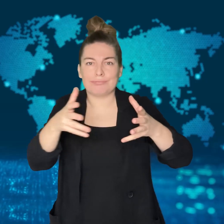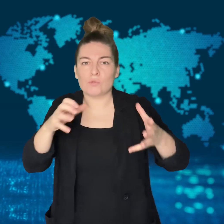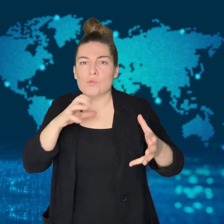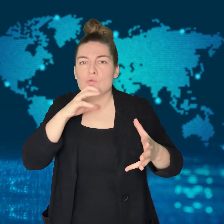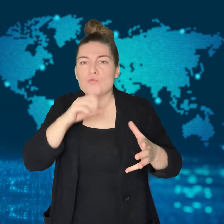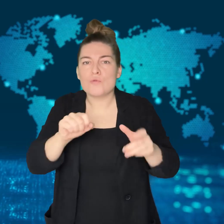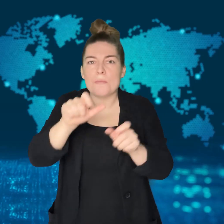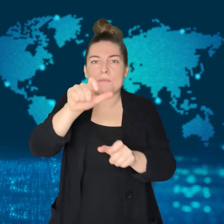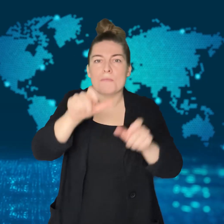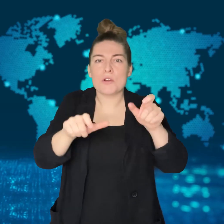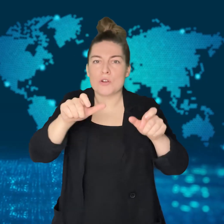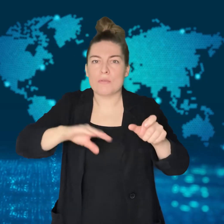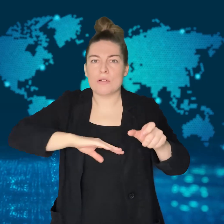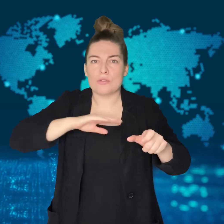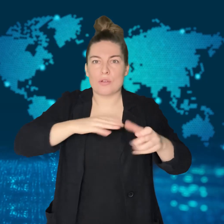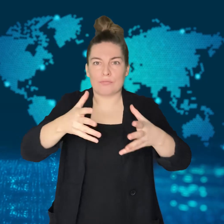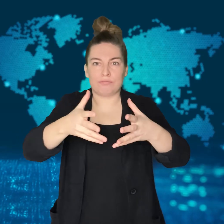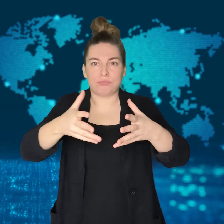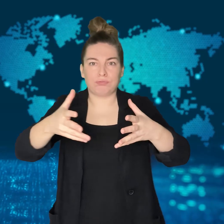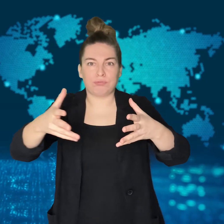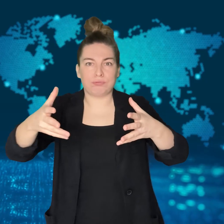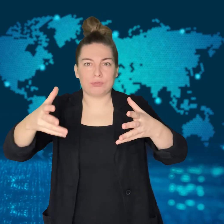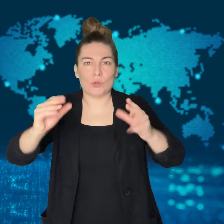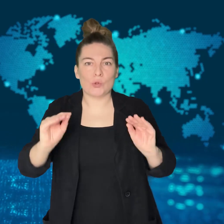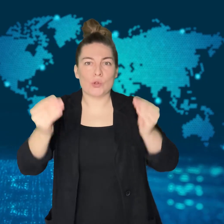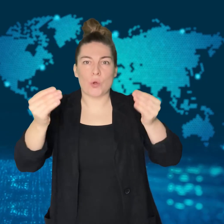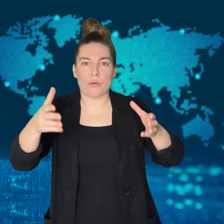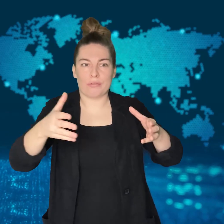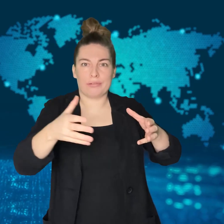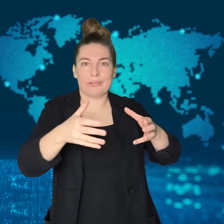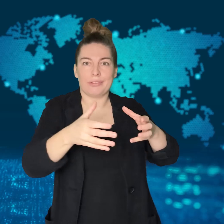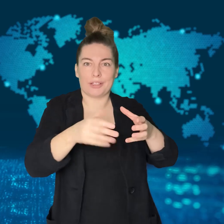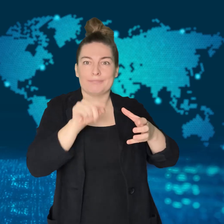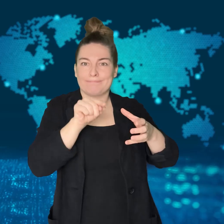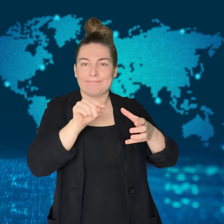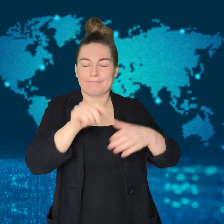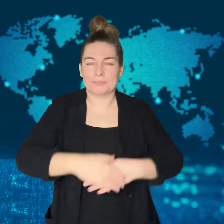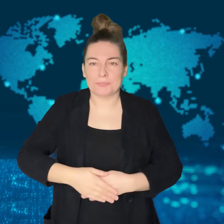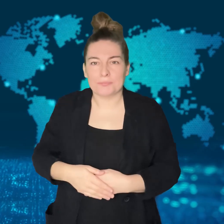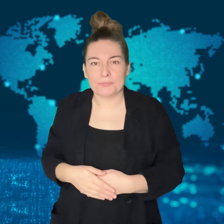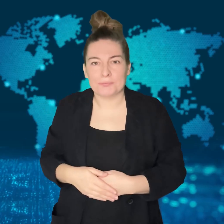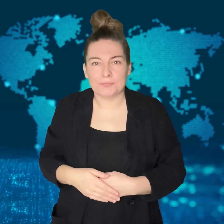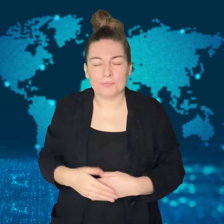and an aging population.